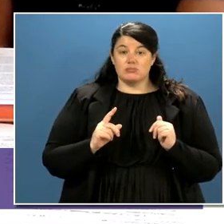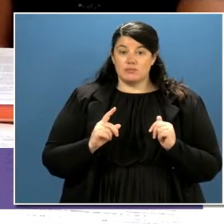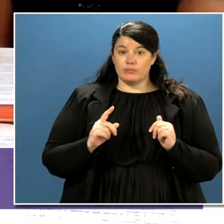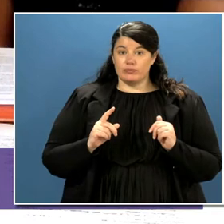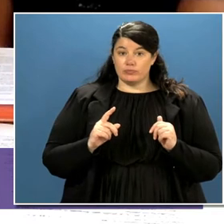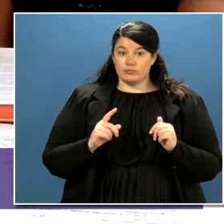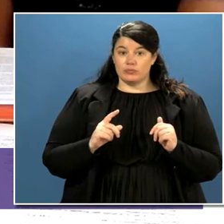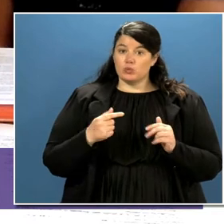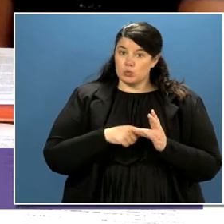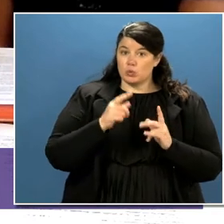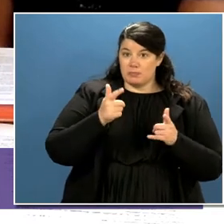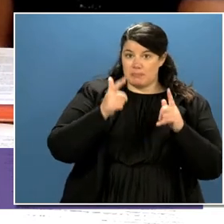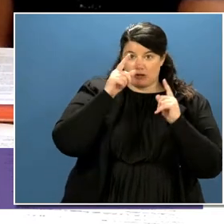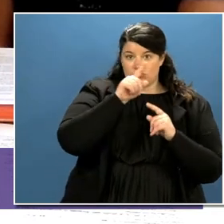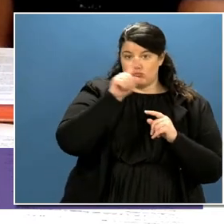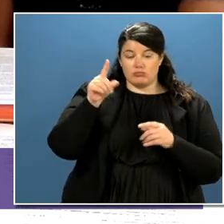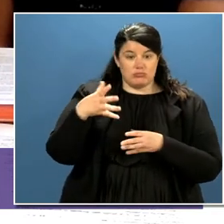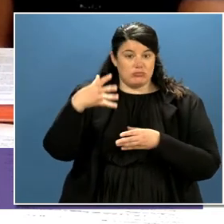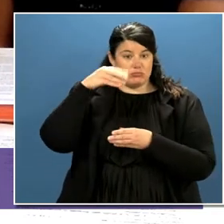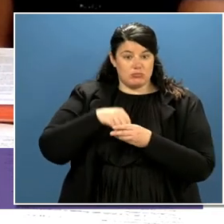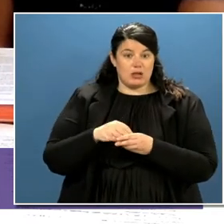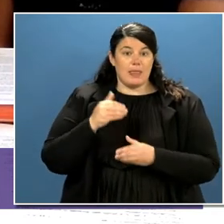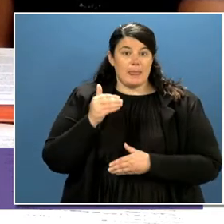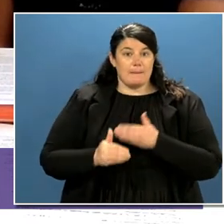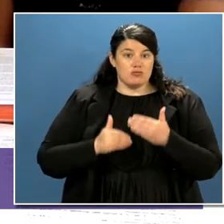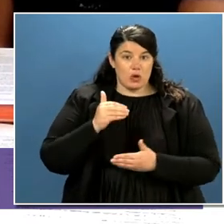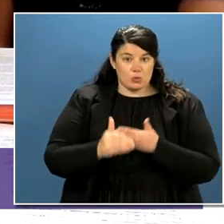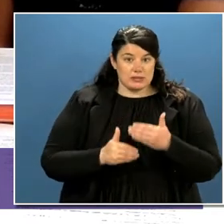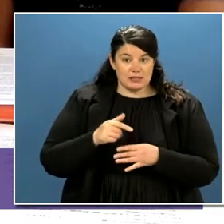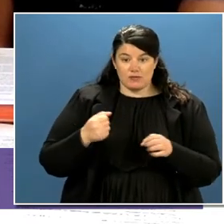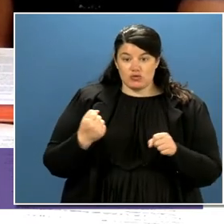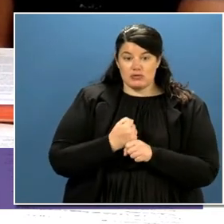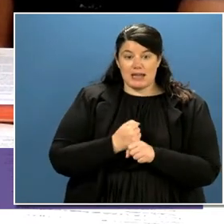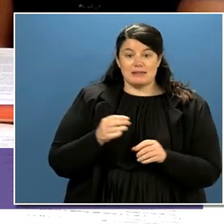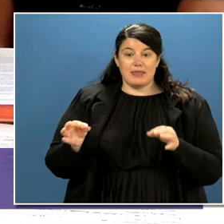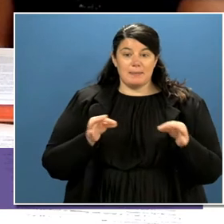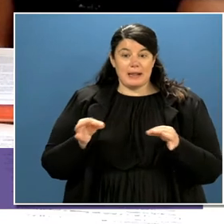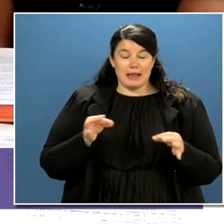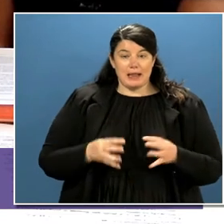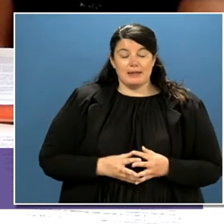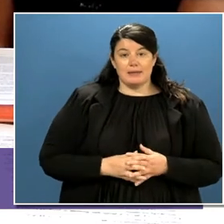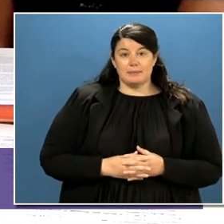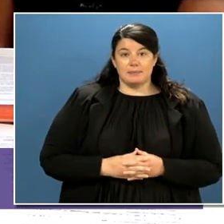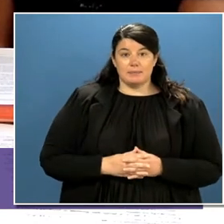senior leadership in the process of creating the plan, spreading the reach